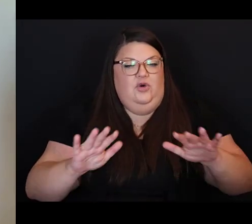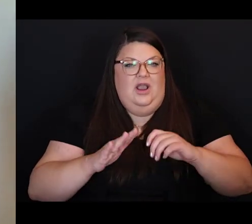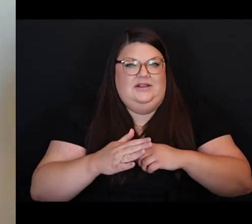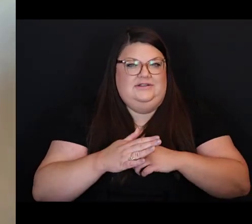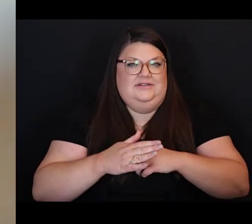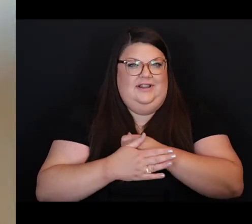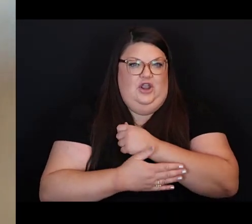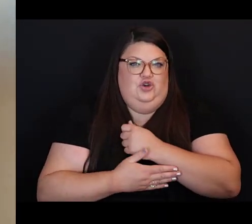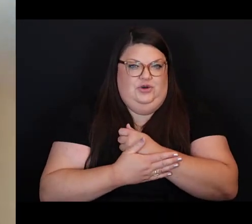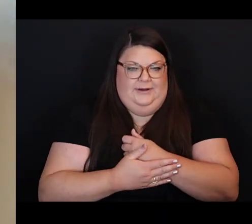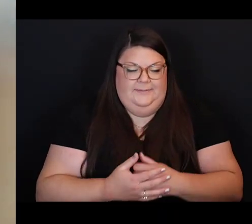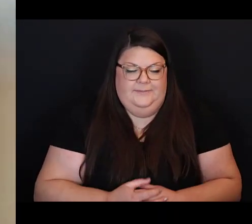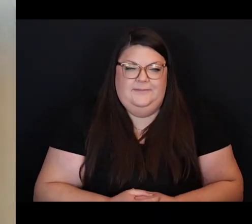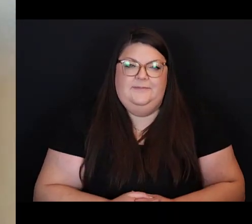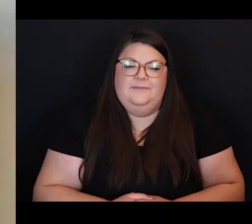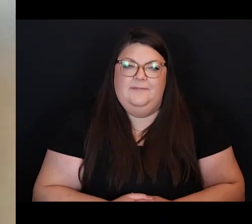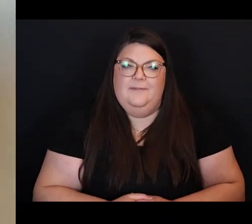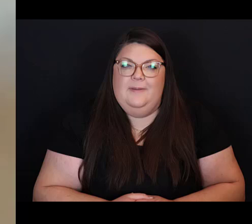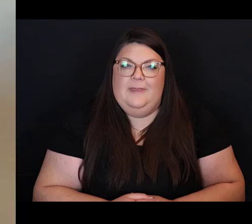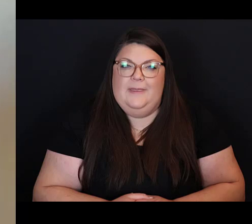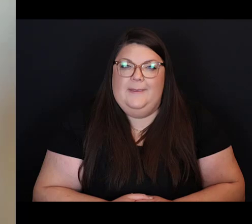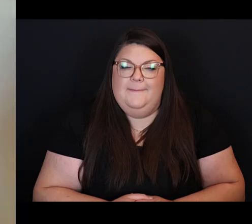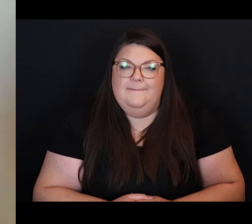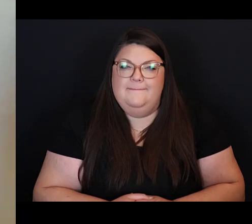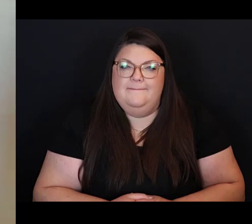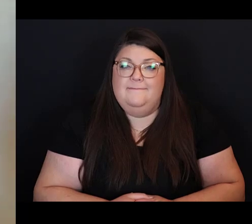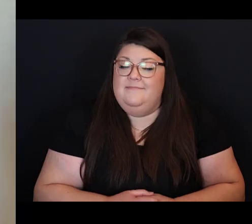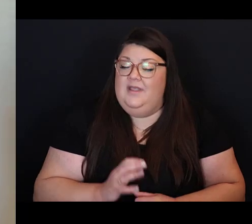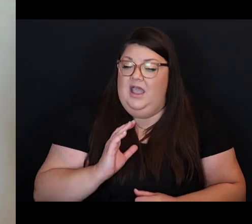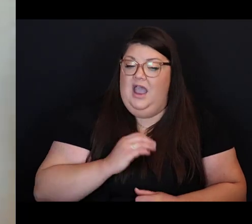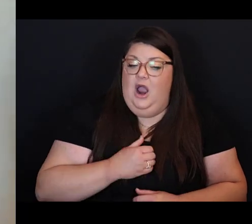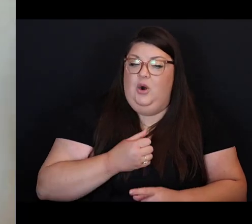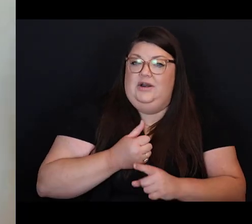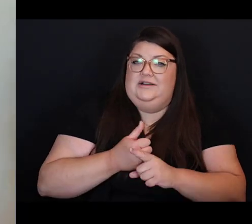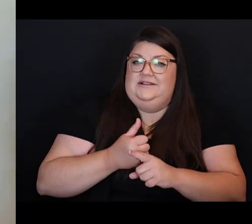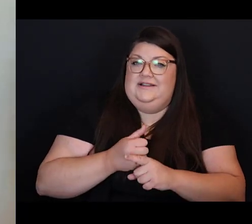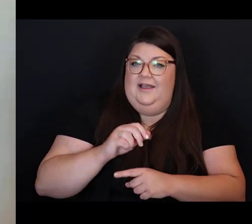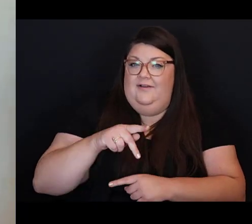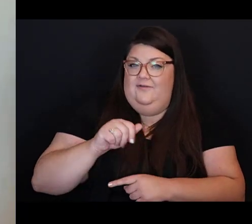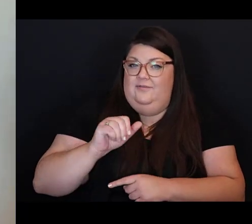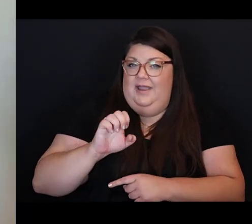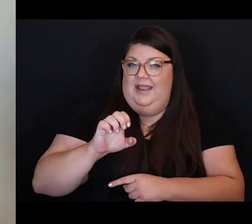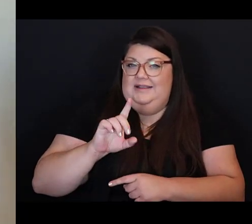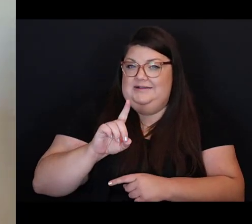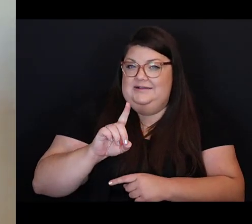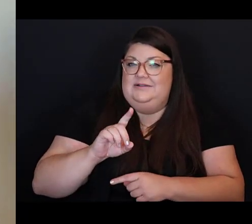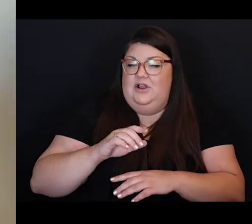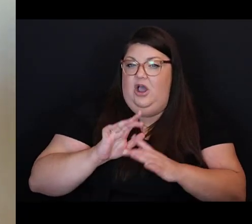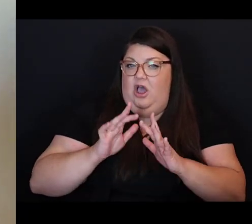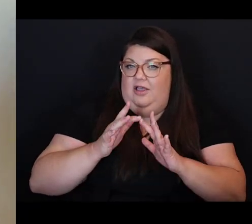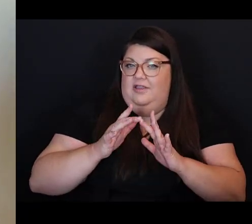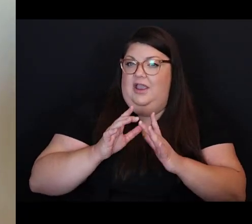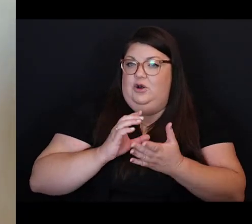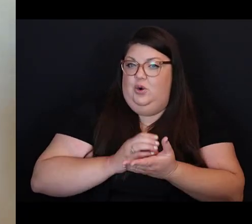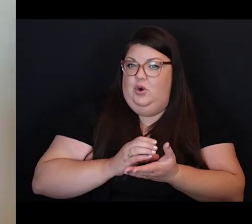And for use of this product, right? Our self-paced online courses for VR counselors